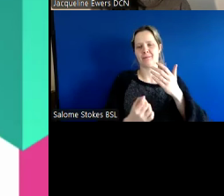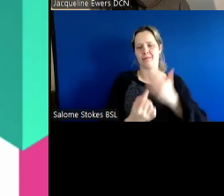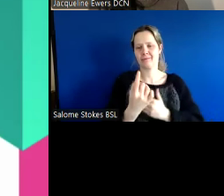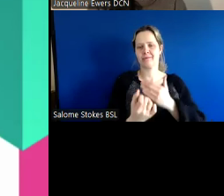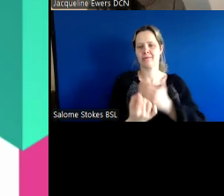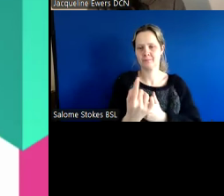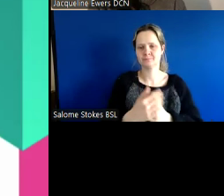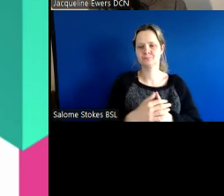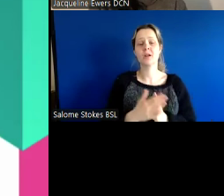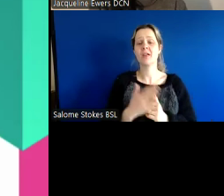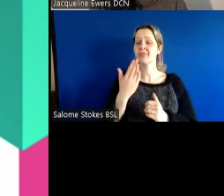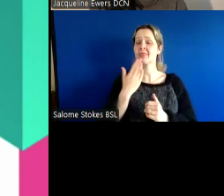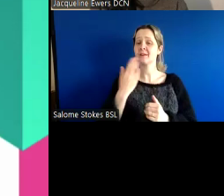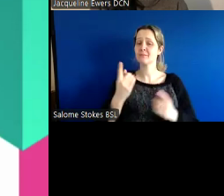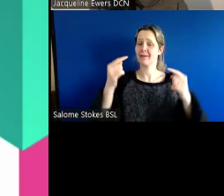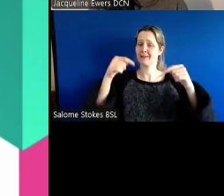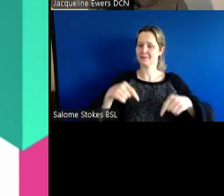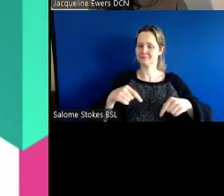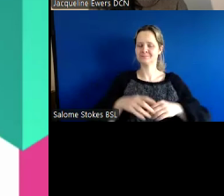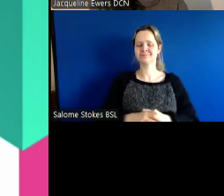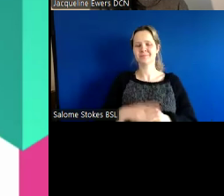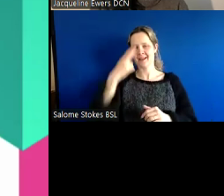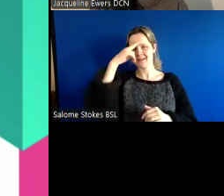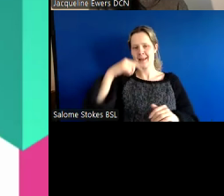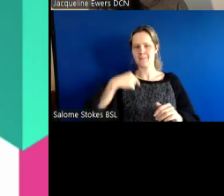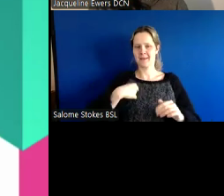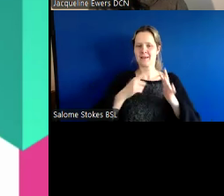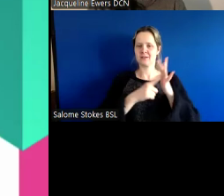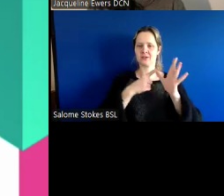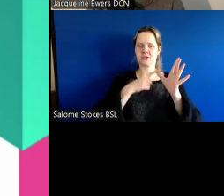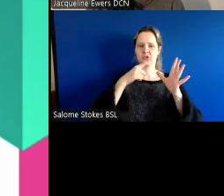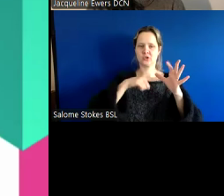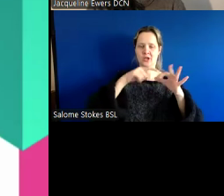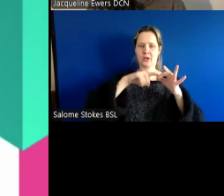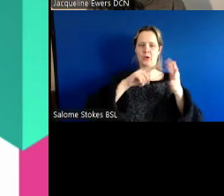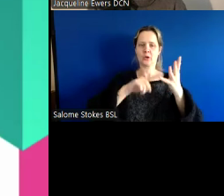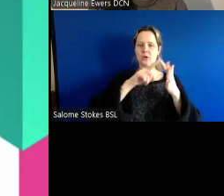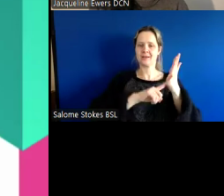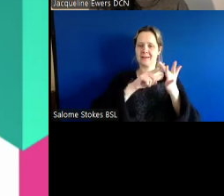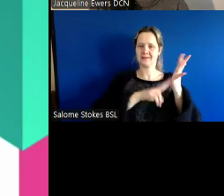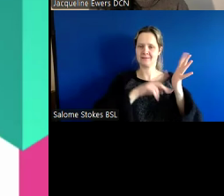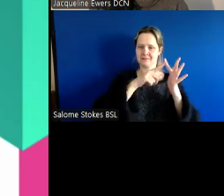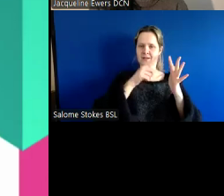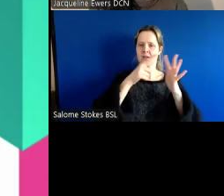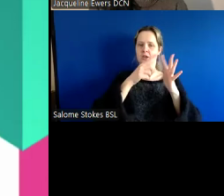Thanks for attending. I'm Jacqueline Ewers. I'm the tech champion for the Digital Culture Network.